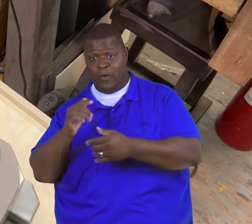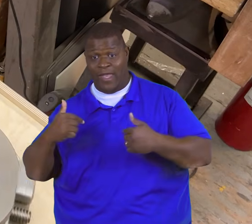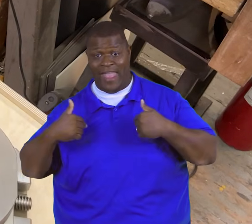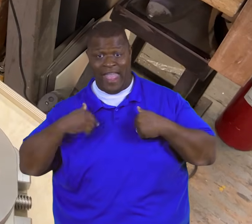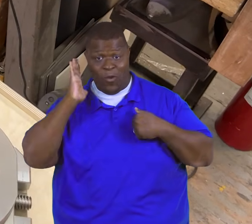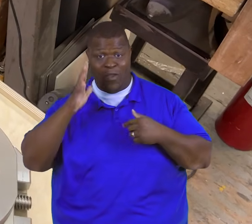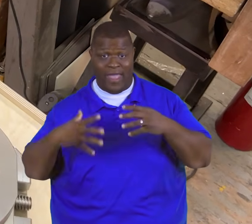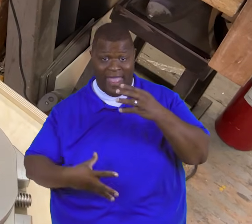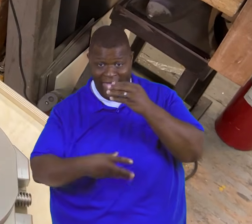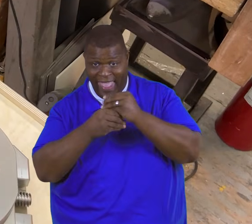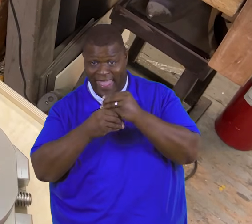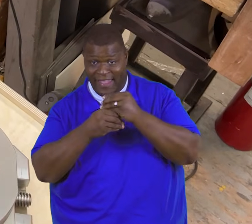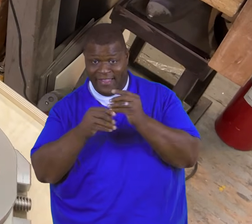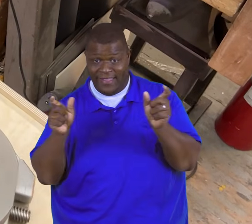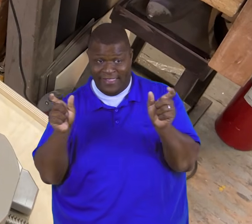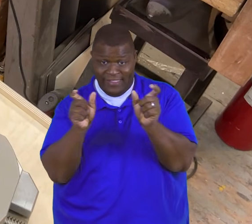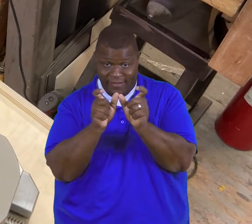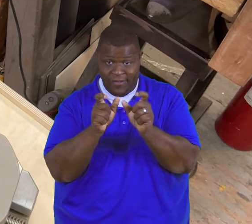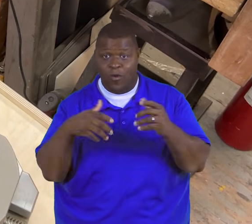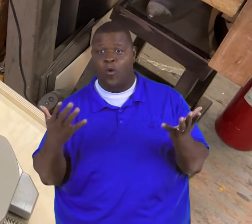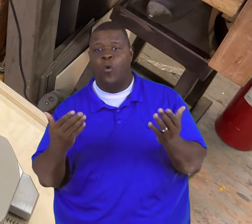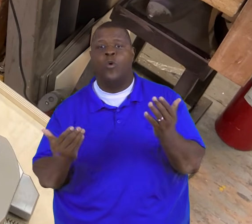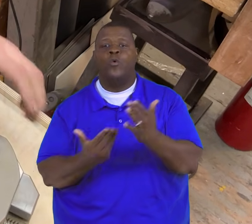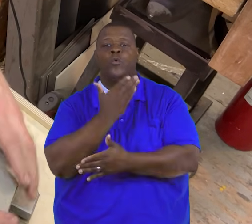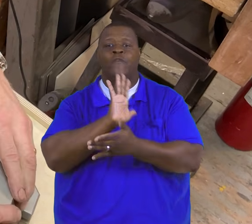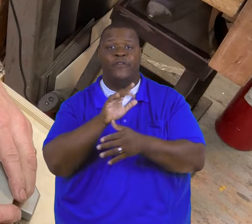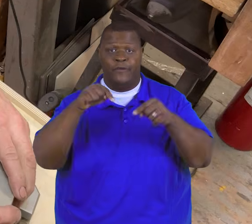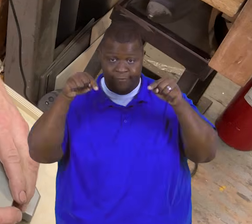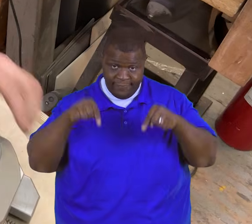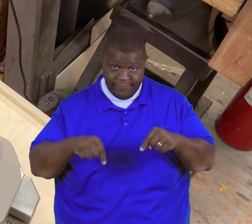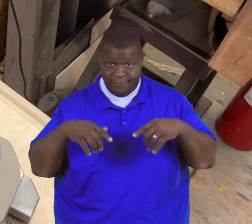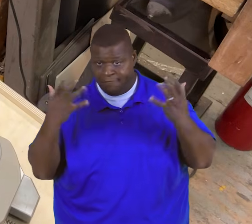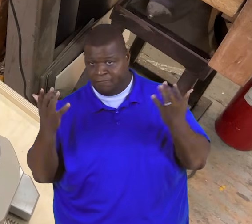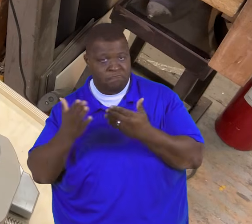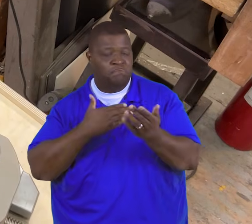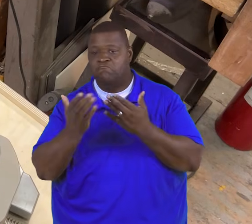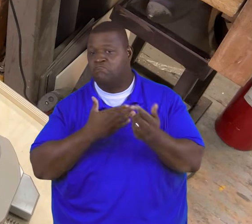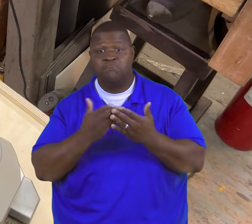in which I just got this, or maybe this is the beginning of this video, in which case, here's what I've got.